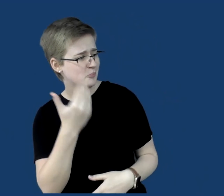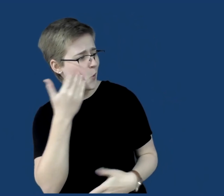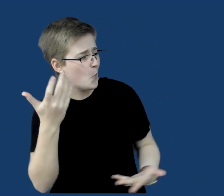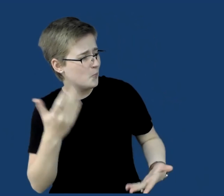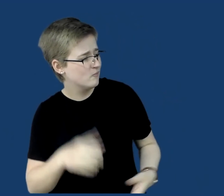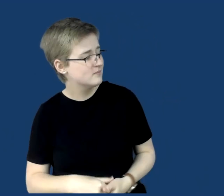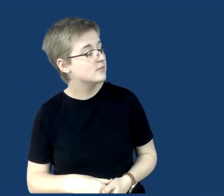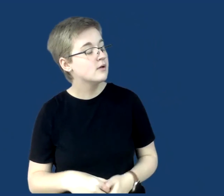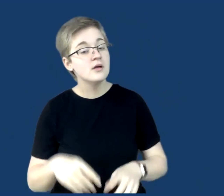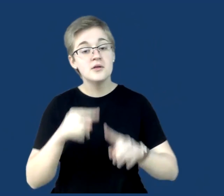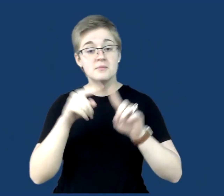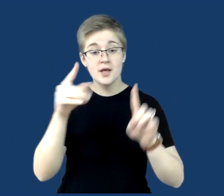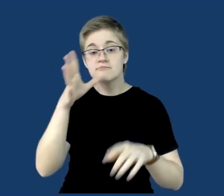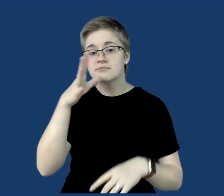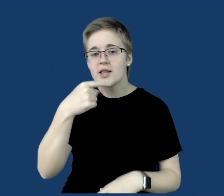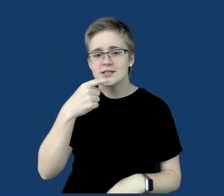But she said she didn’t have to teach him much.